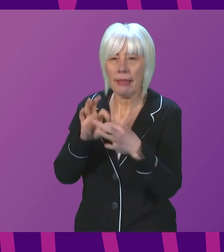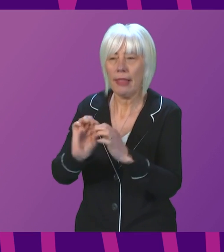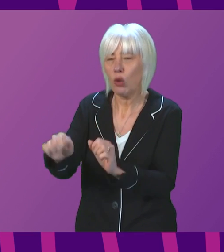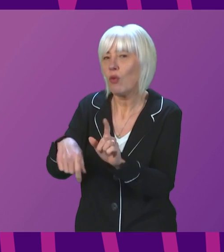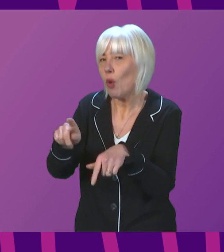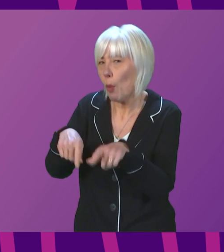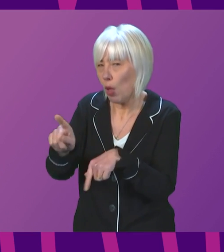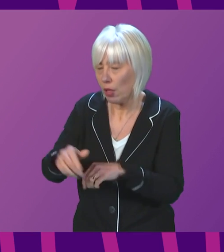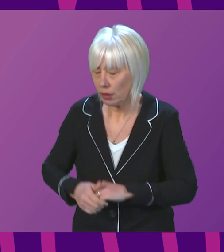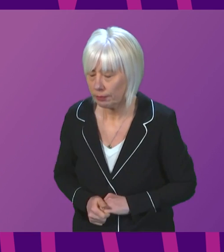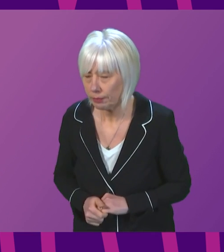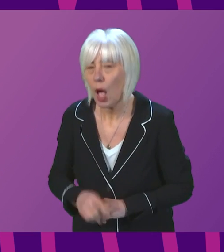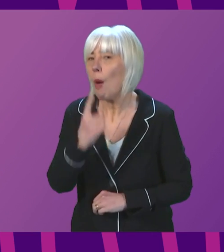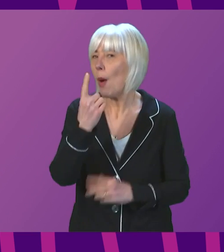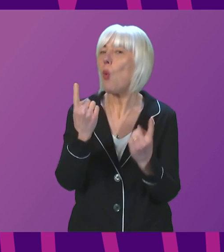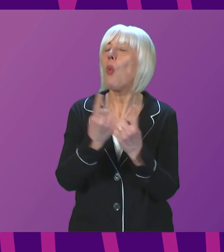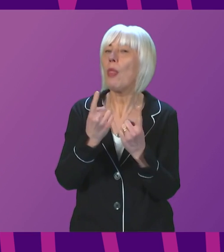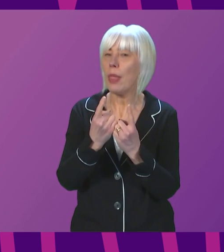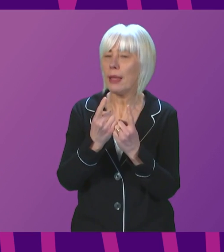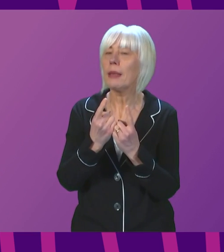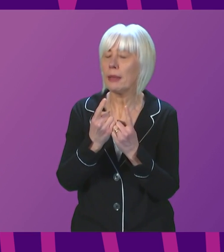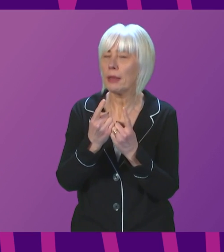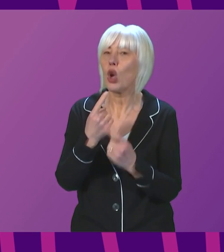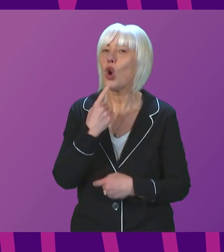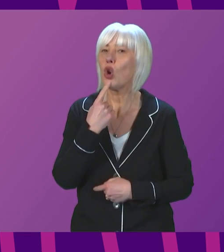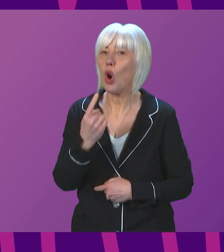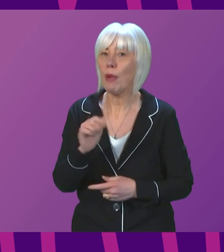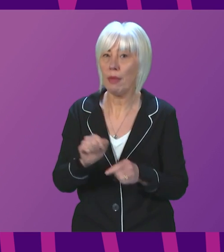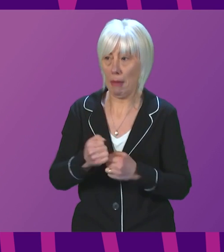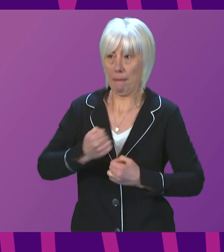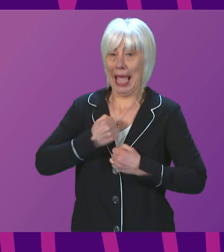Comment has been made, including around my comments on the matter, about the fact that